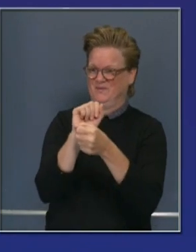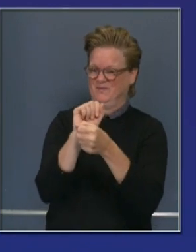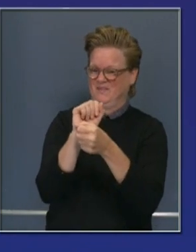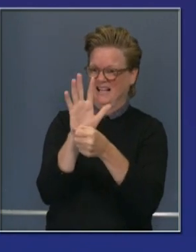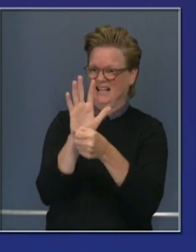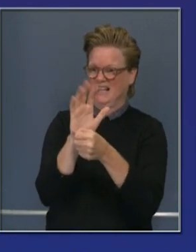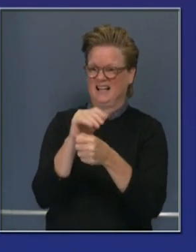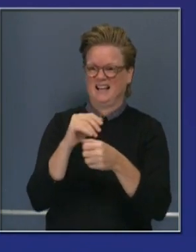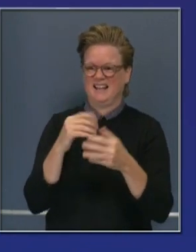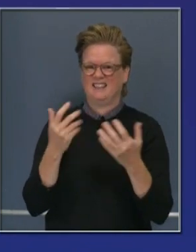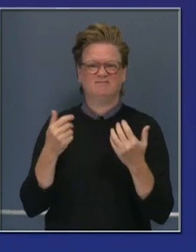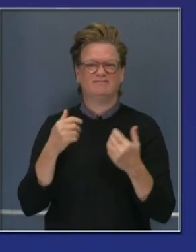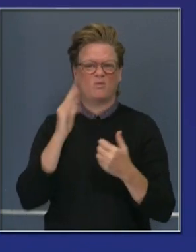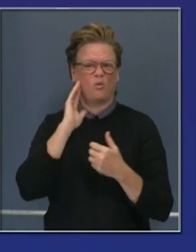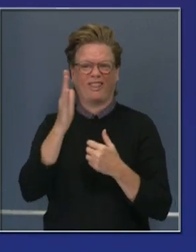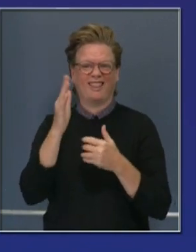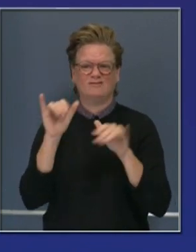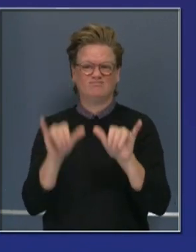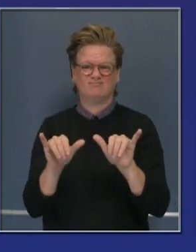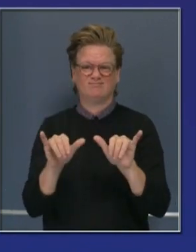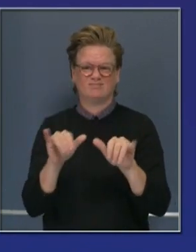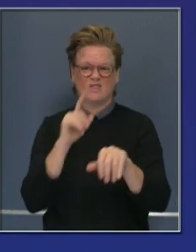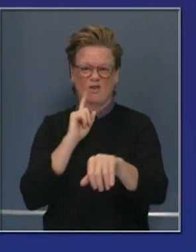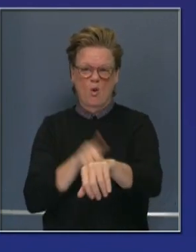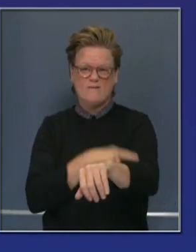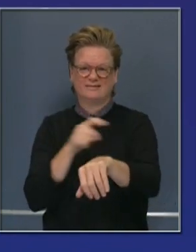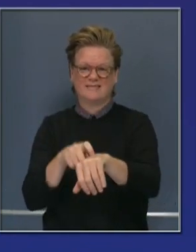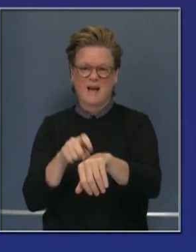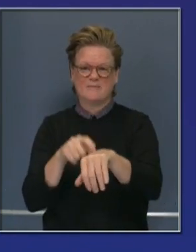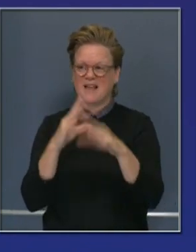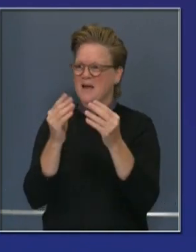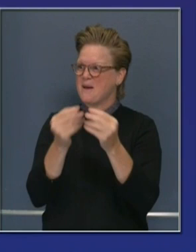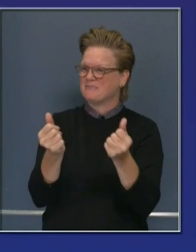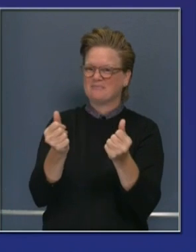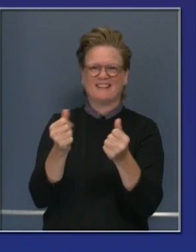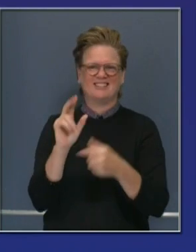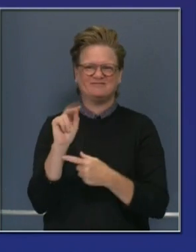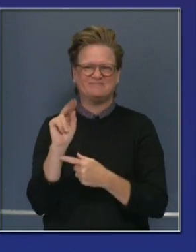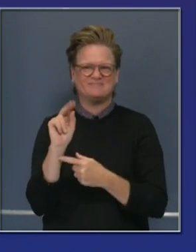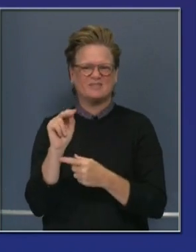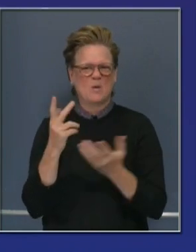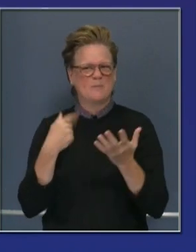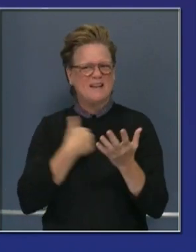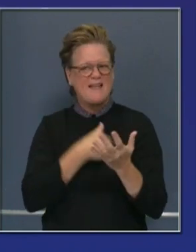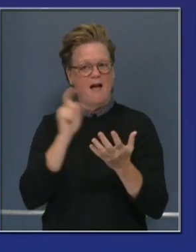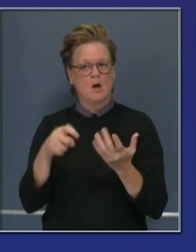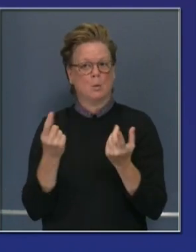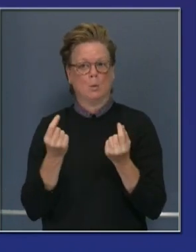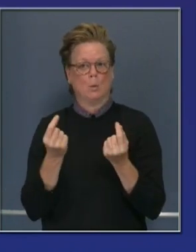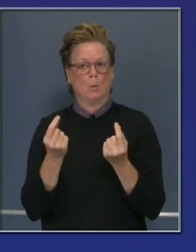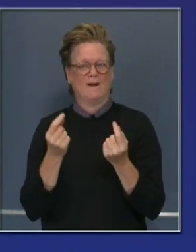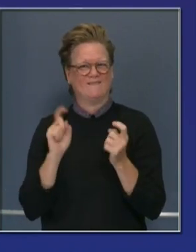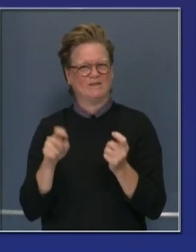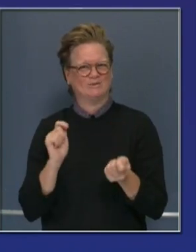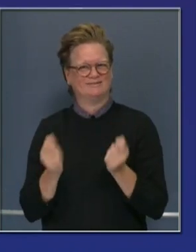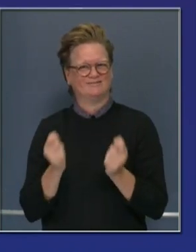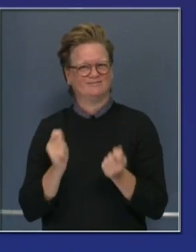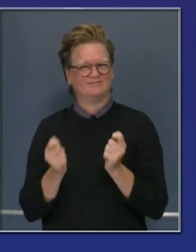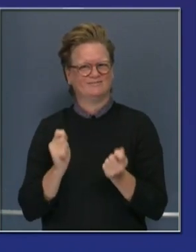TO REMIND EACH AND EVERYONE OF YOU OF WHAT YOU ALREADY KNOW. THAT IS COVID-19 WILL BE WITH US FOR A LONG TIME.